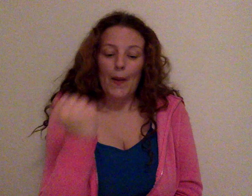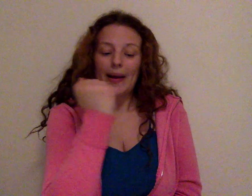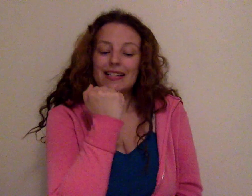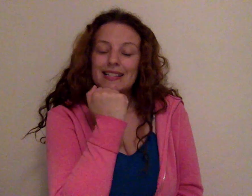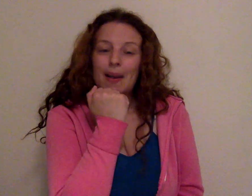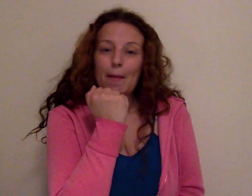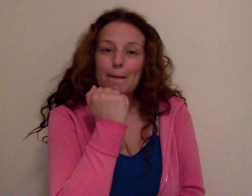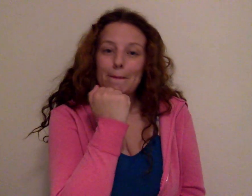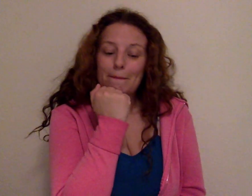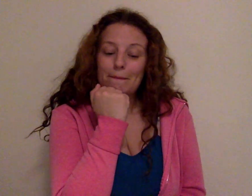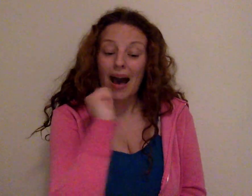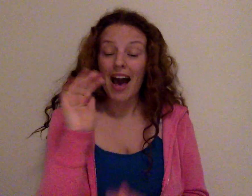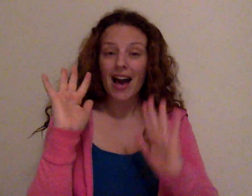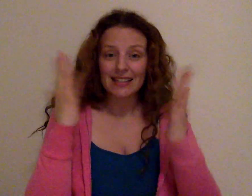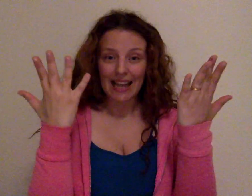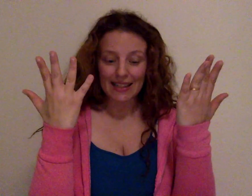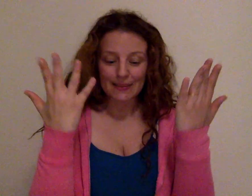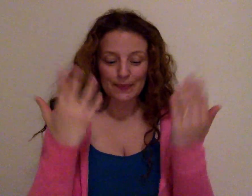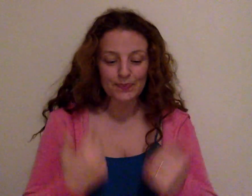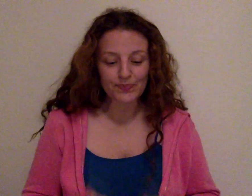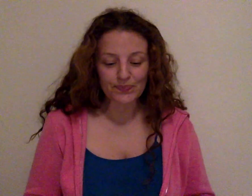Number 10